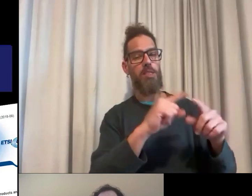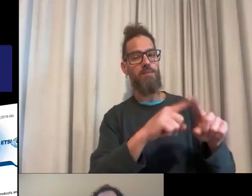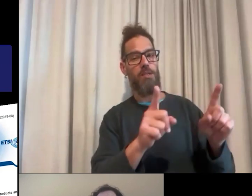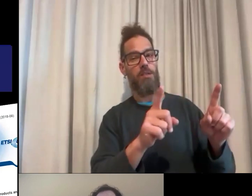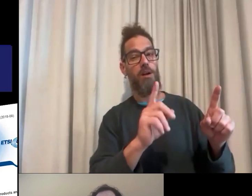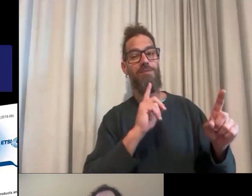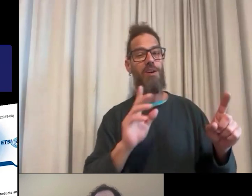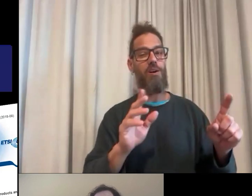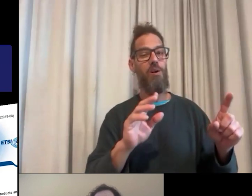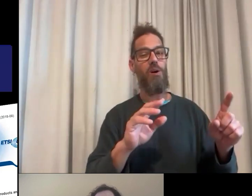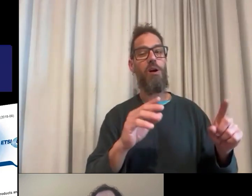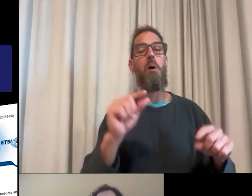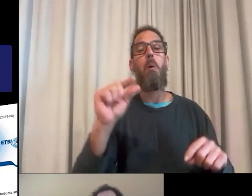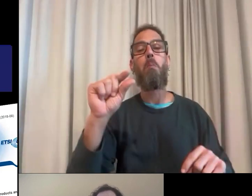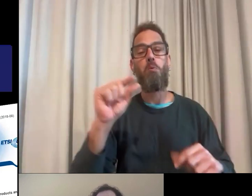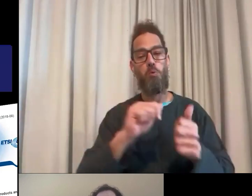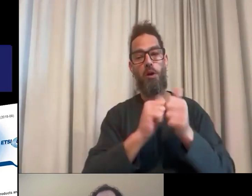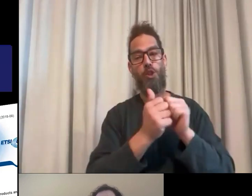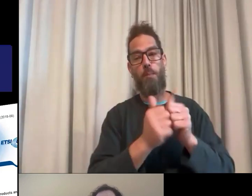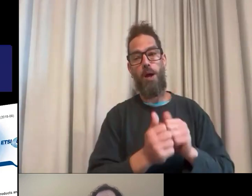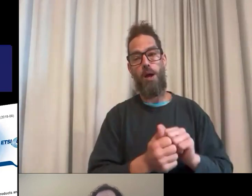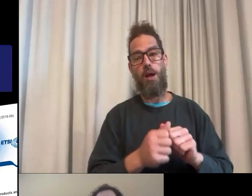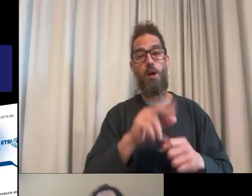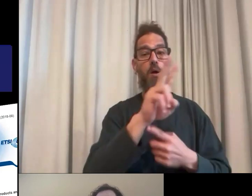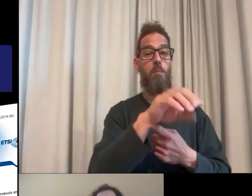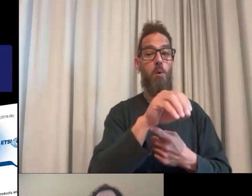And it's got a few changes in it, but 99% of the change